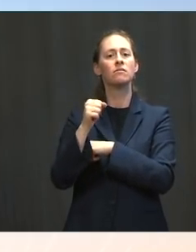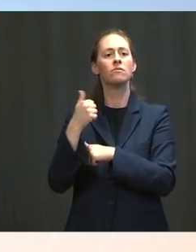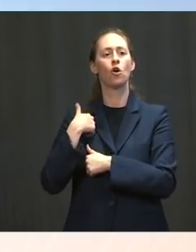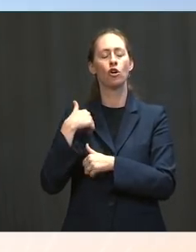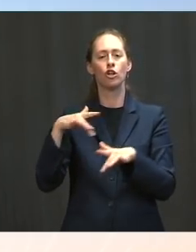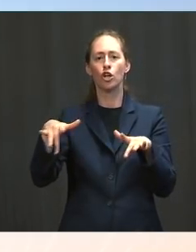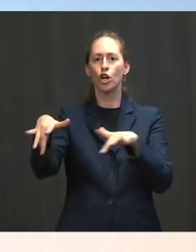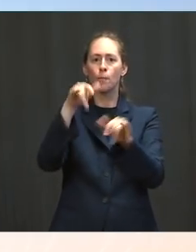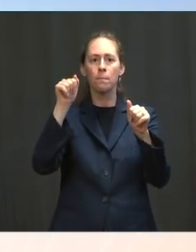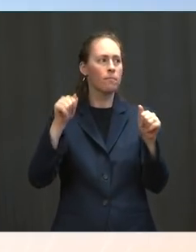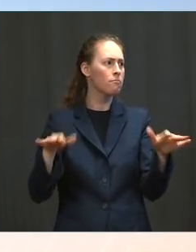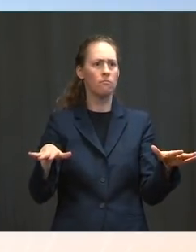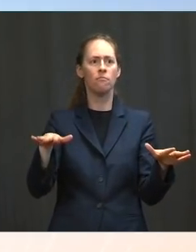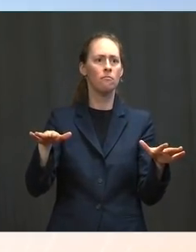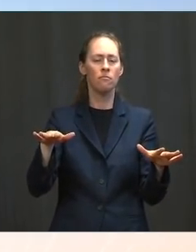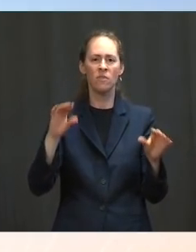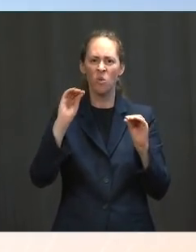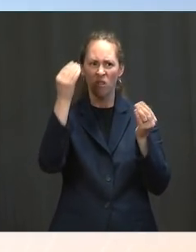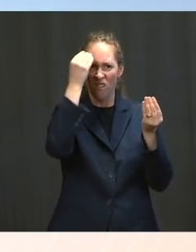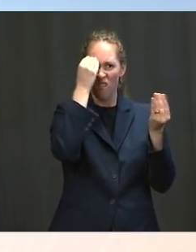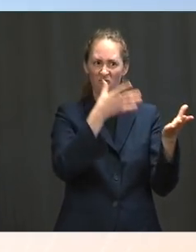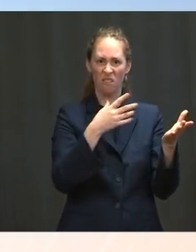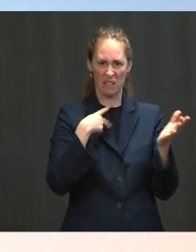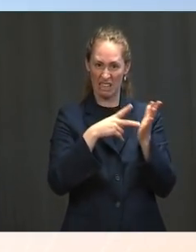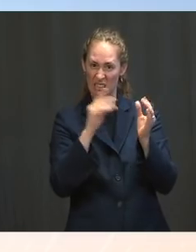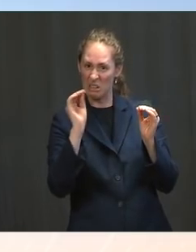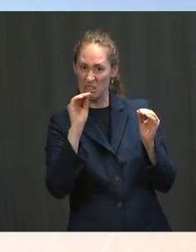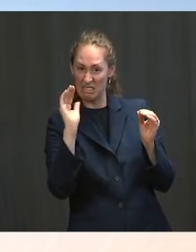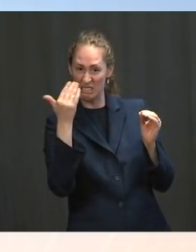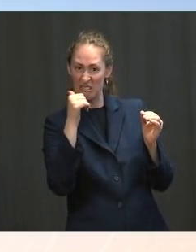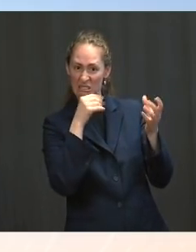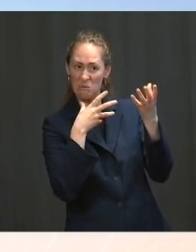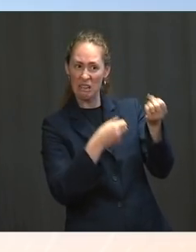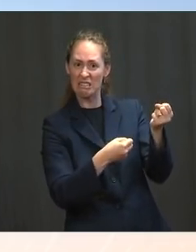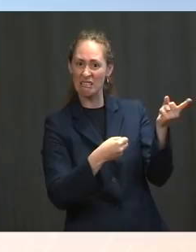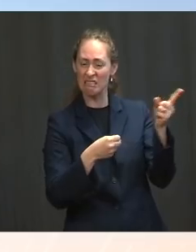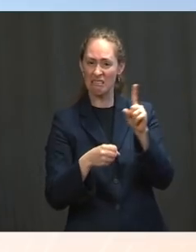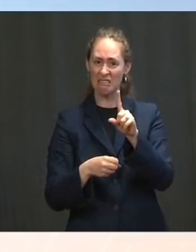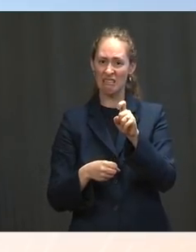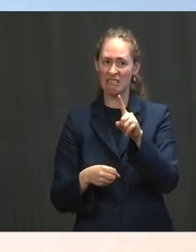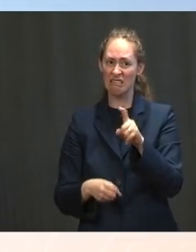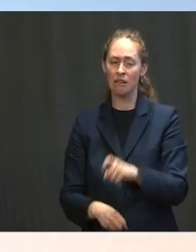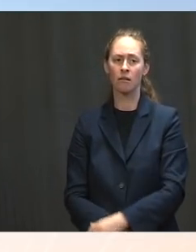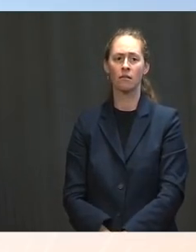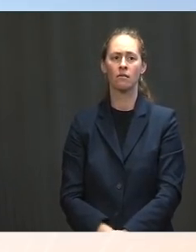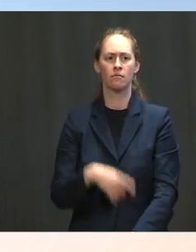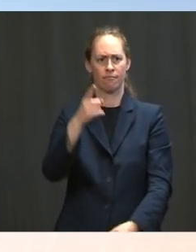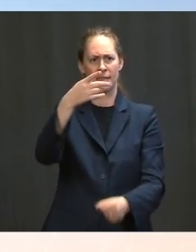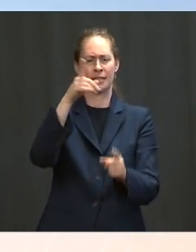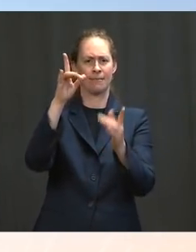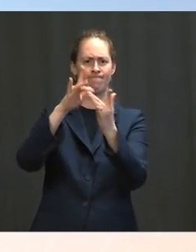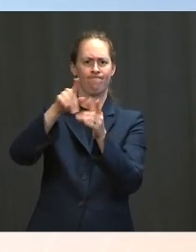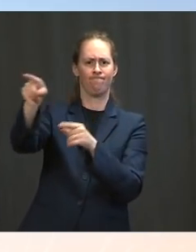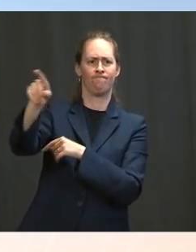that they wouldn't give them a heads up on their departure? Ms. Psaki: I would point you to the Department of Defense on that and on the specific accuracy of those comments.